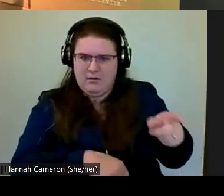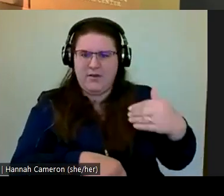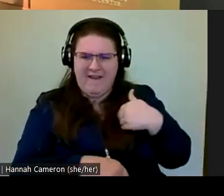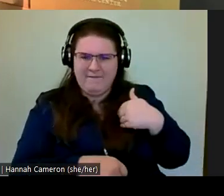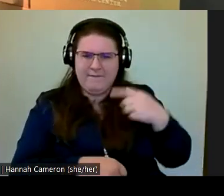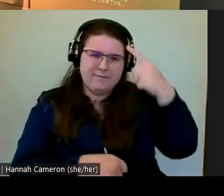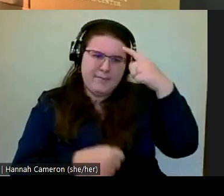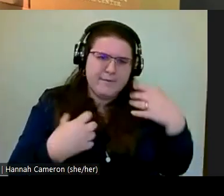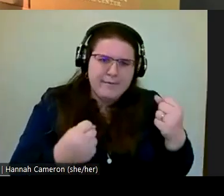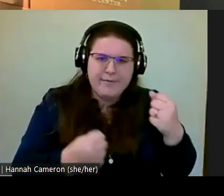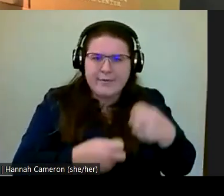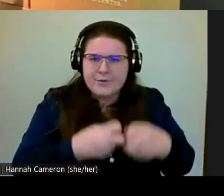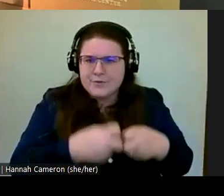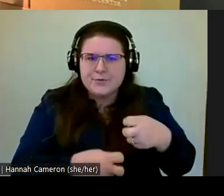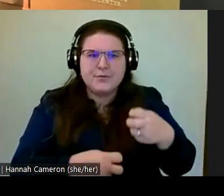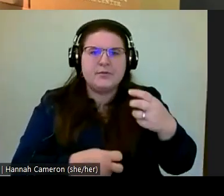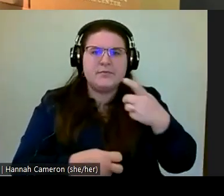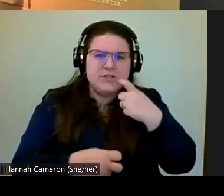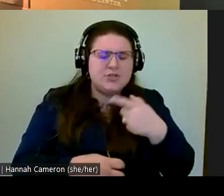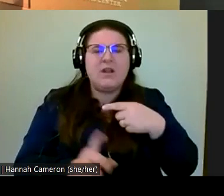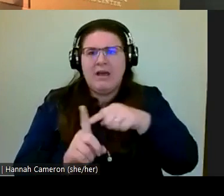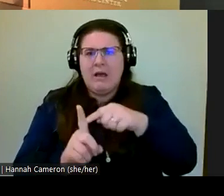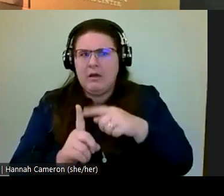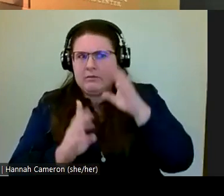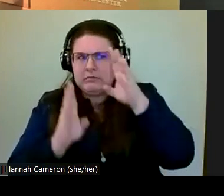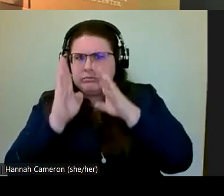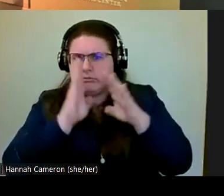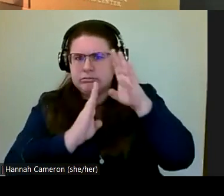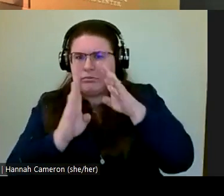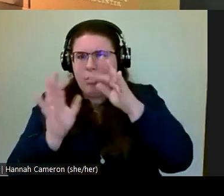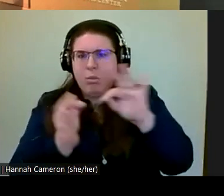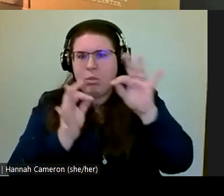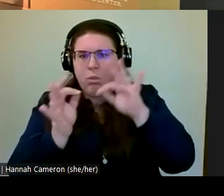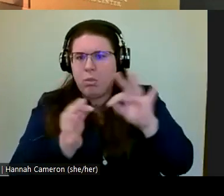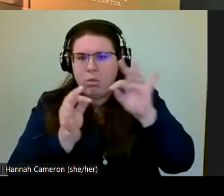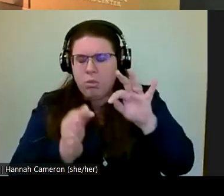it presents differently uh you dealing with things like homelessness and people who are involved with